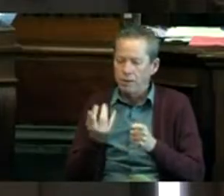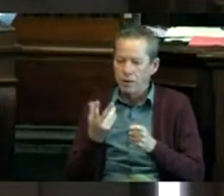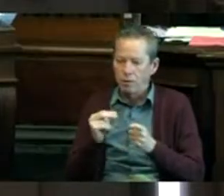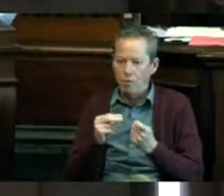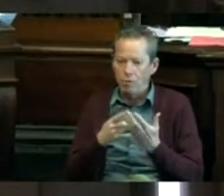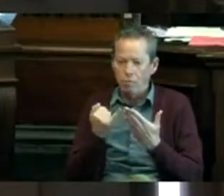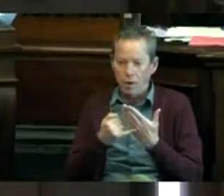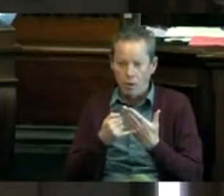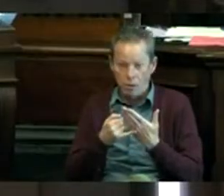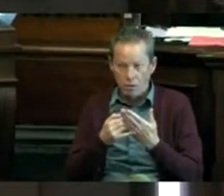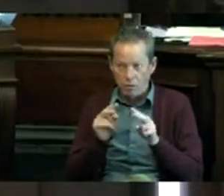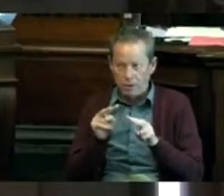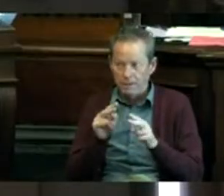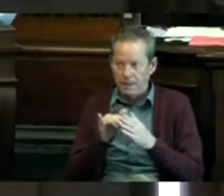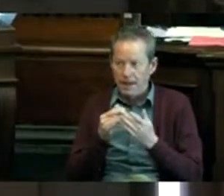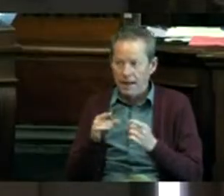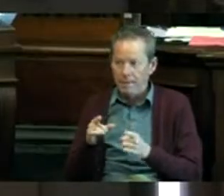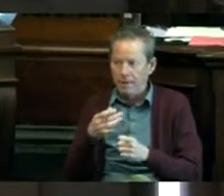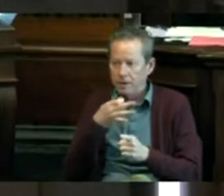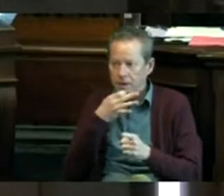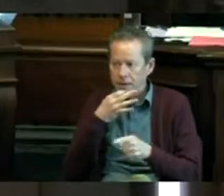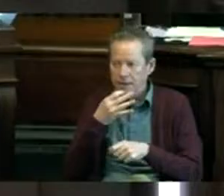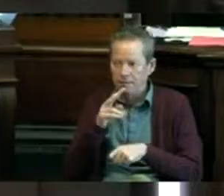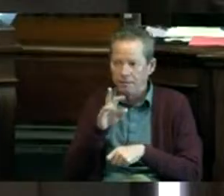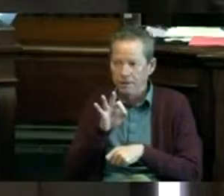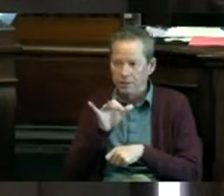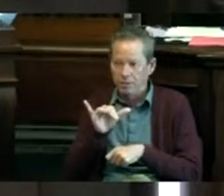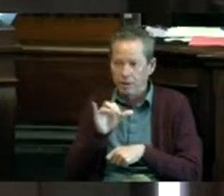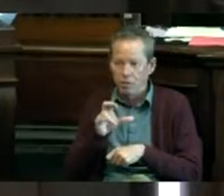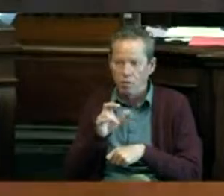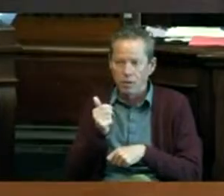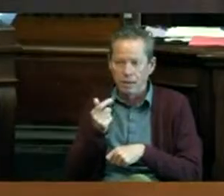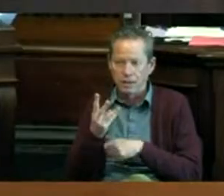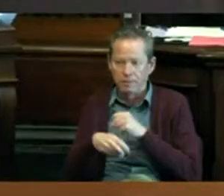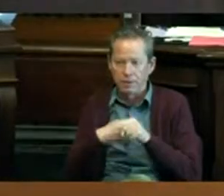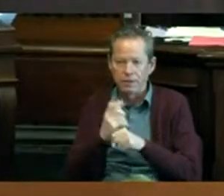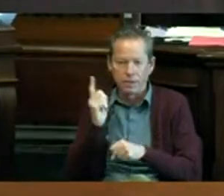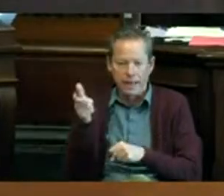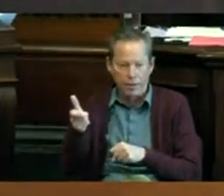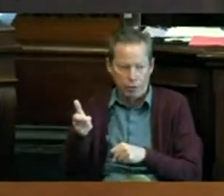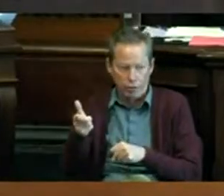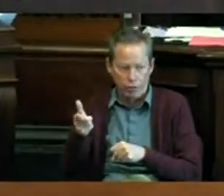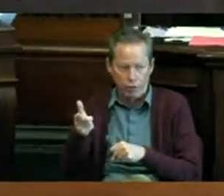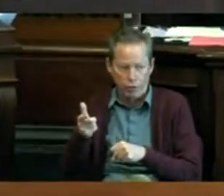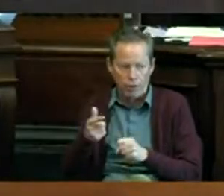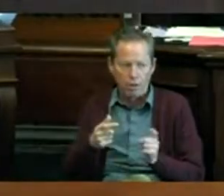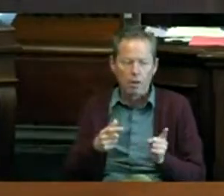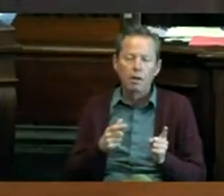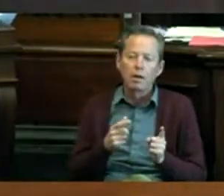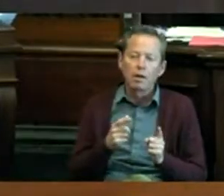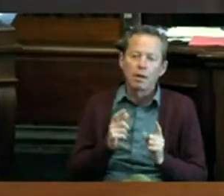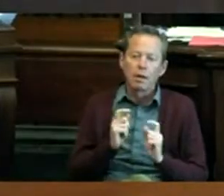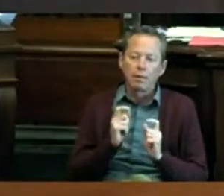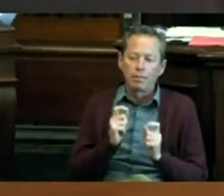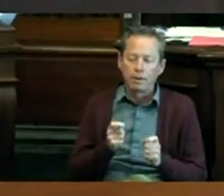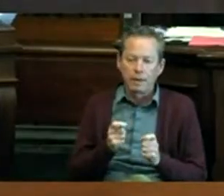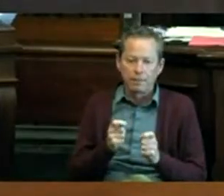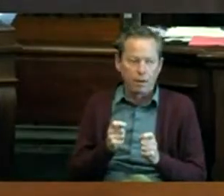this out to other departments to actually lead their own work. Do you anticipate that happening in the upcoming fiscal year, or is